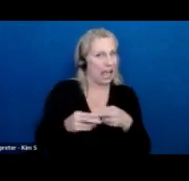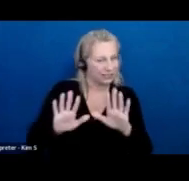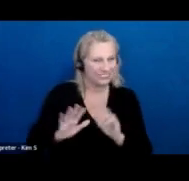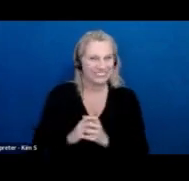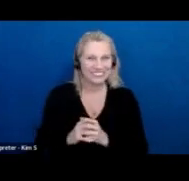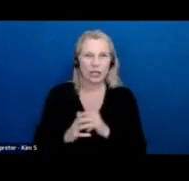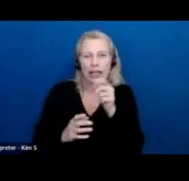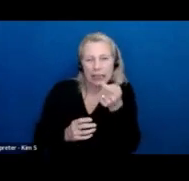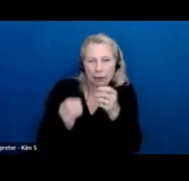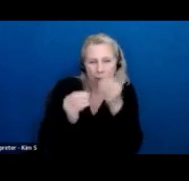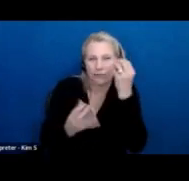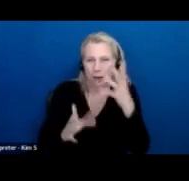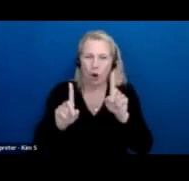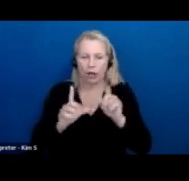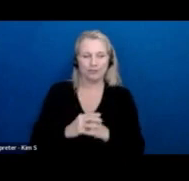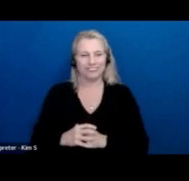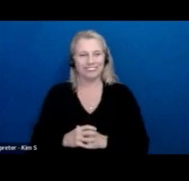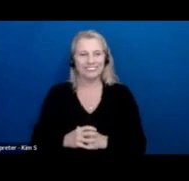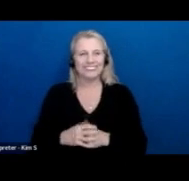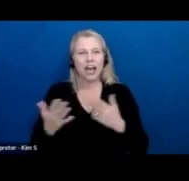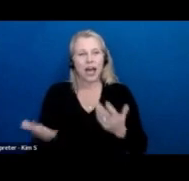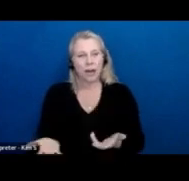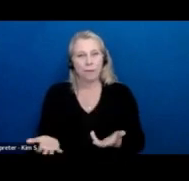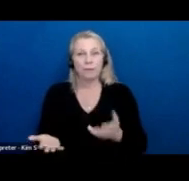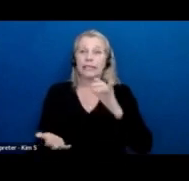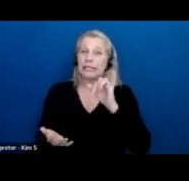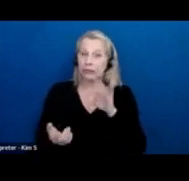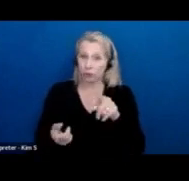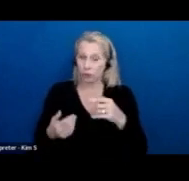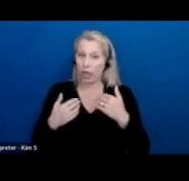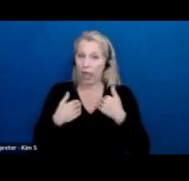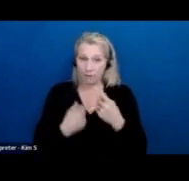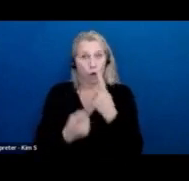of information. If you do have questions for us or would like